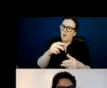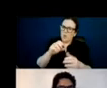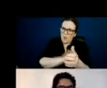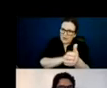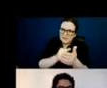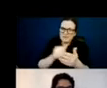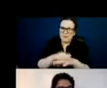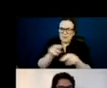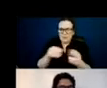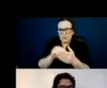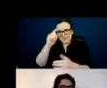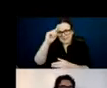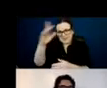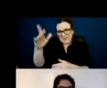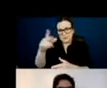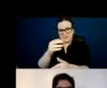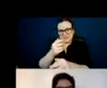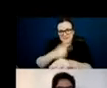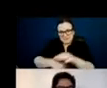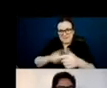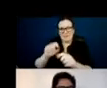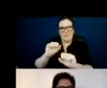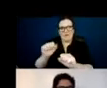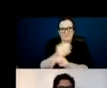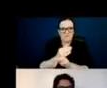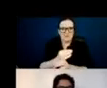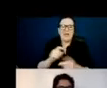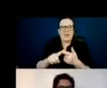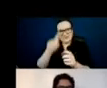their families and the organisations and persons with psychosocial disabilities,